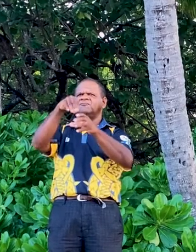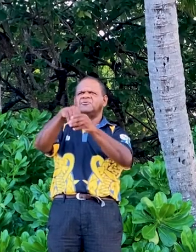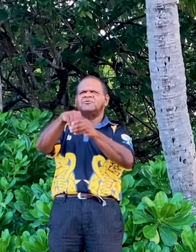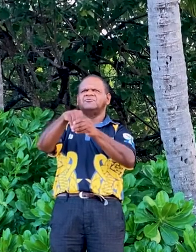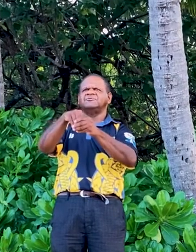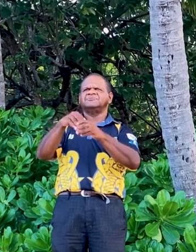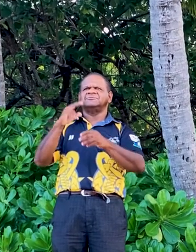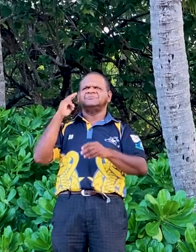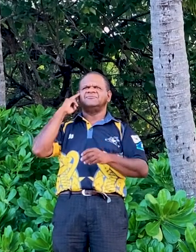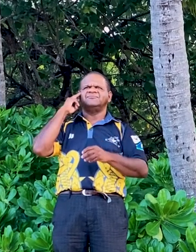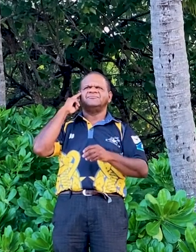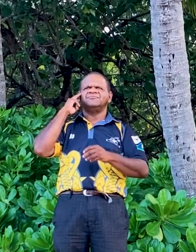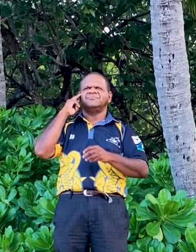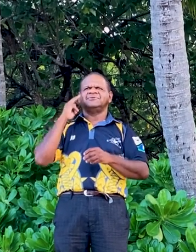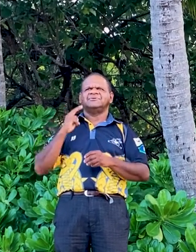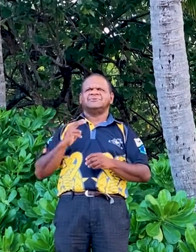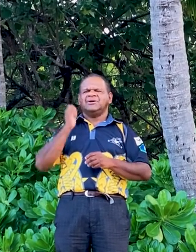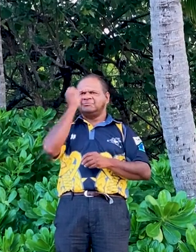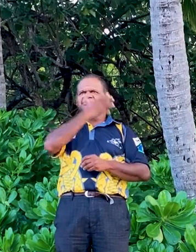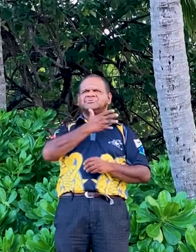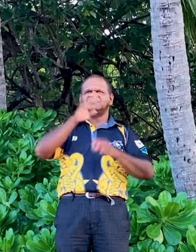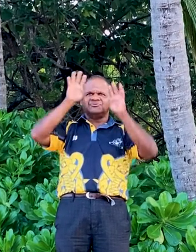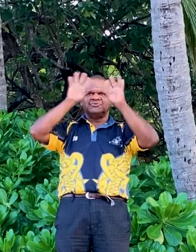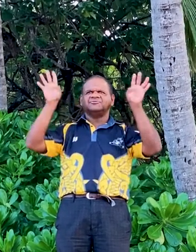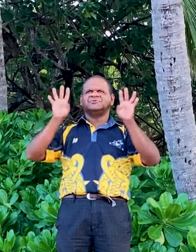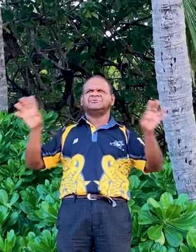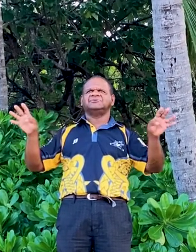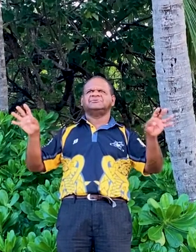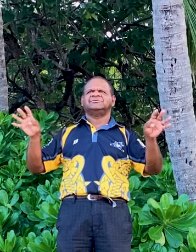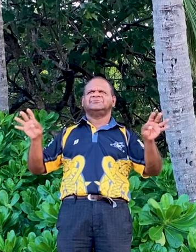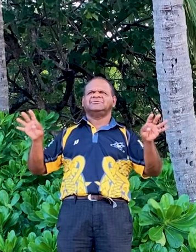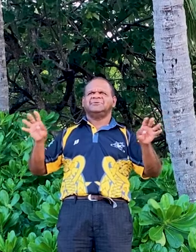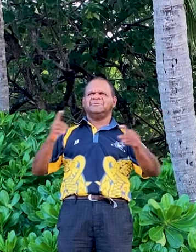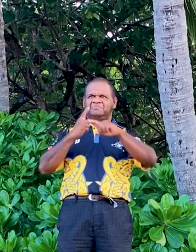I am part of the Deaf Aboriginal and Torres Strait Islander community,